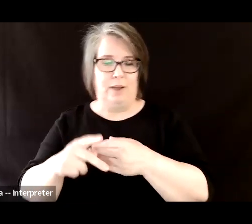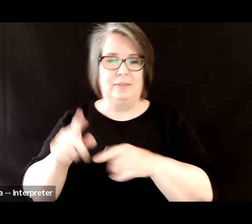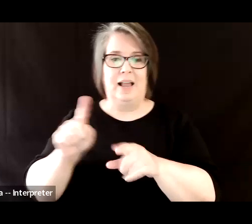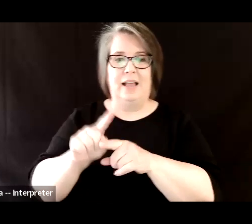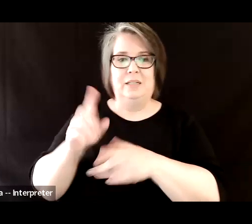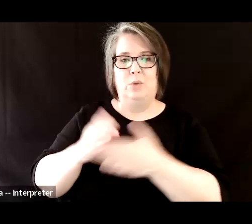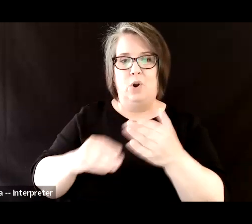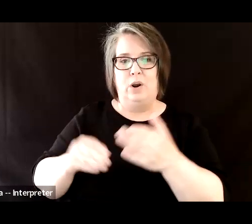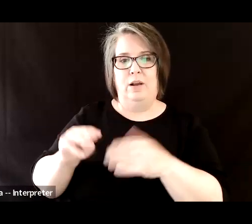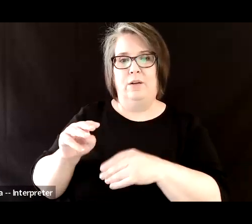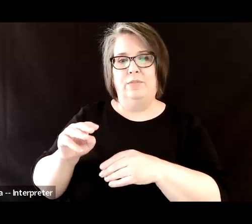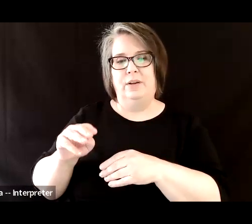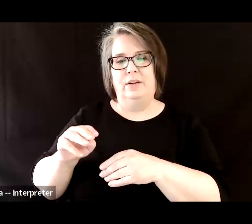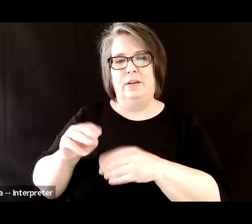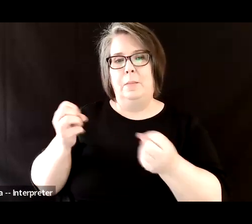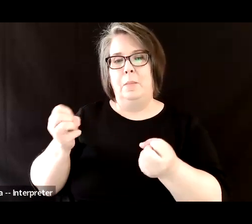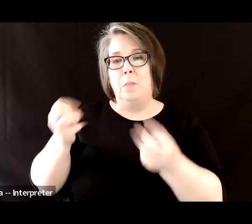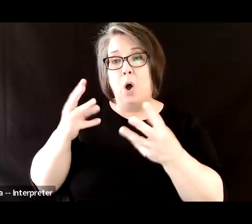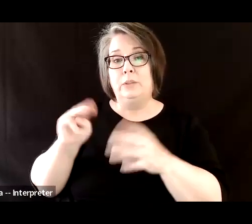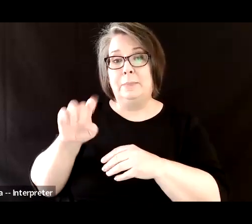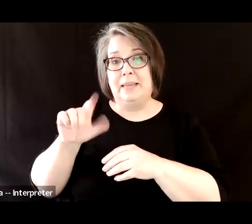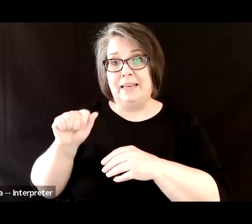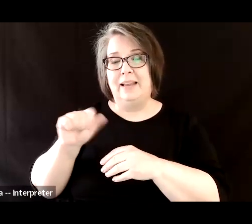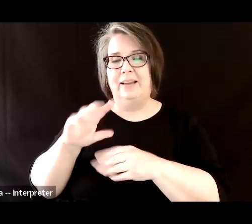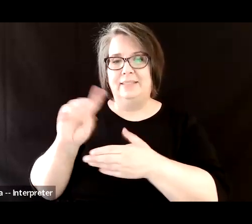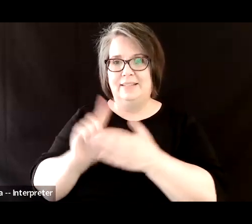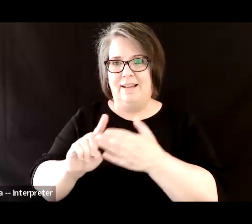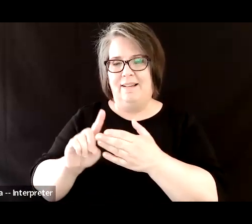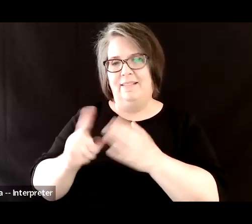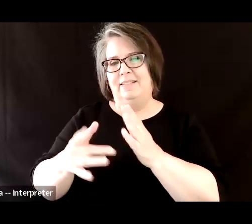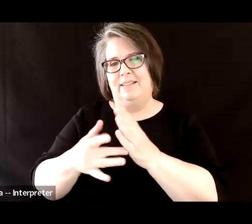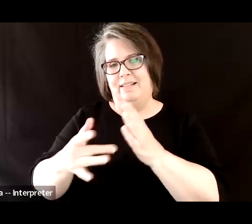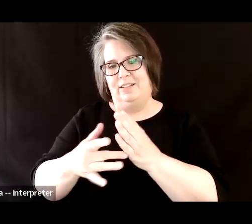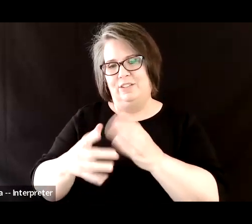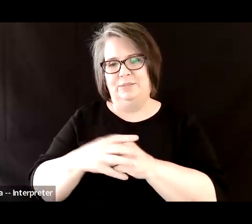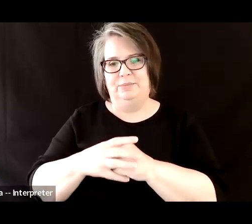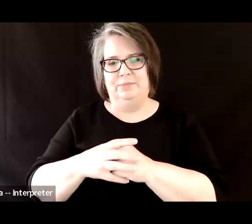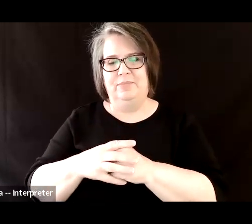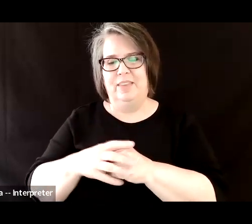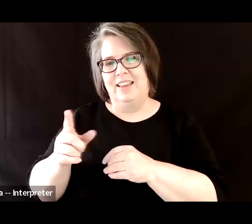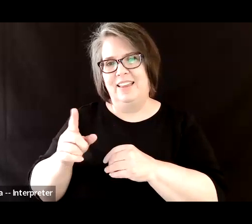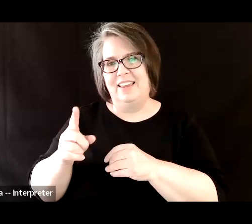instructional and multimedia design team. He enjoys collaborative problem-solving and consulting